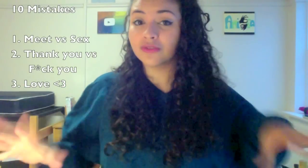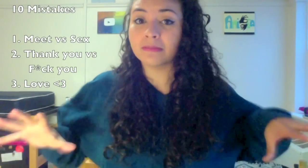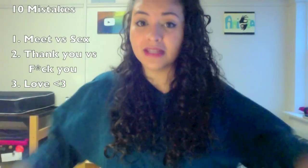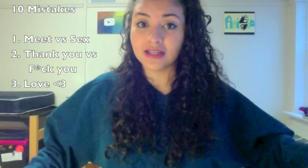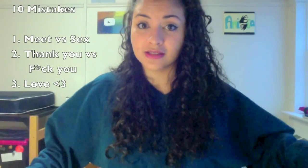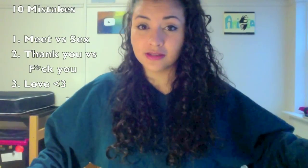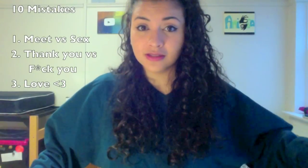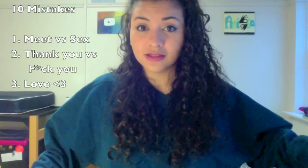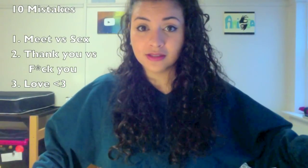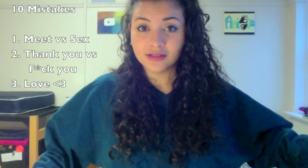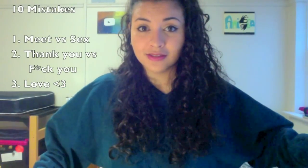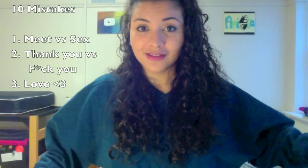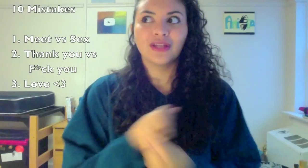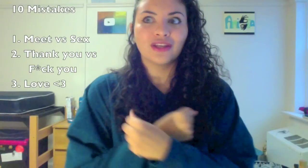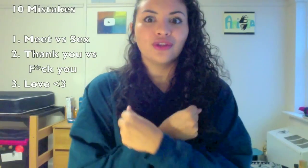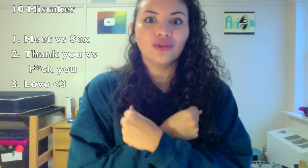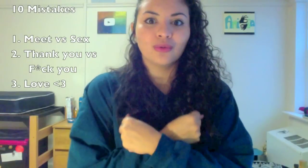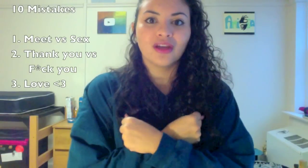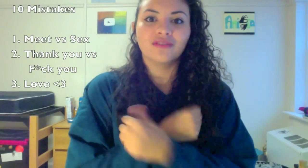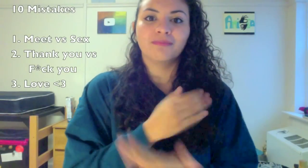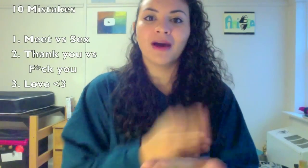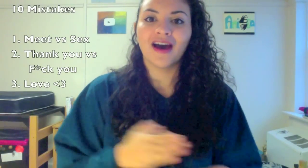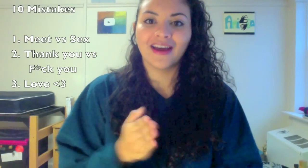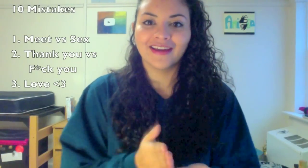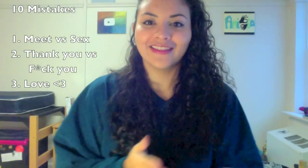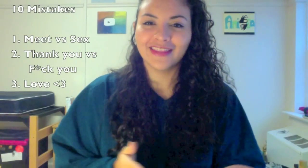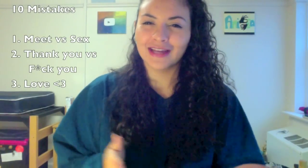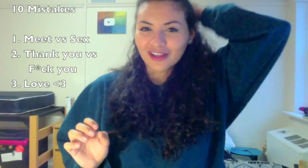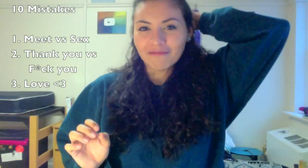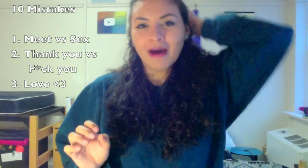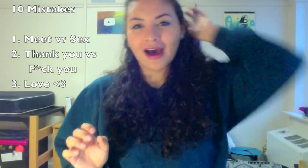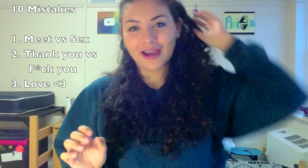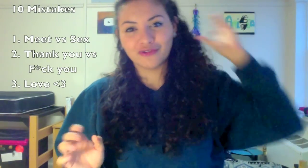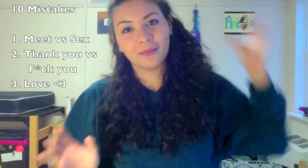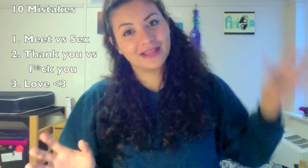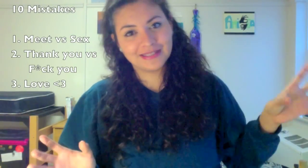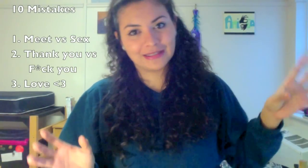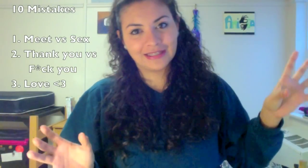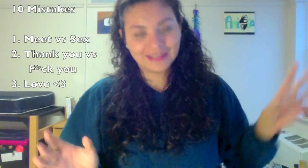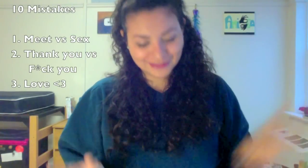They are two different meanings. You cant that you "love" pie. You don't love pie romantically